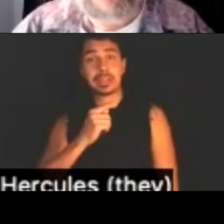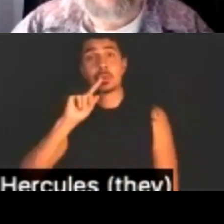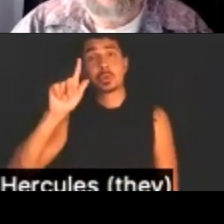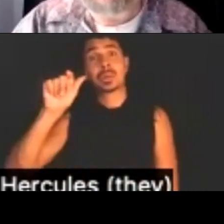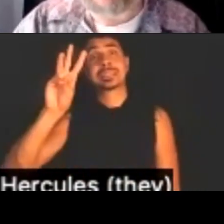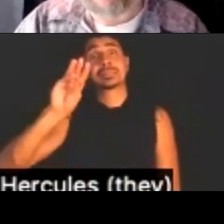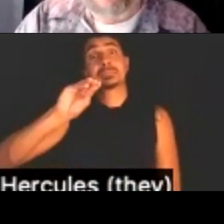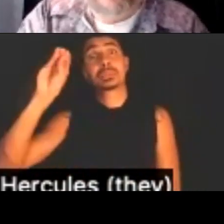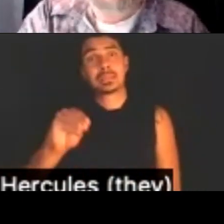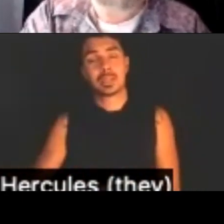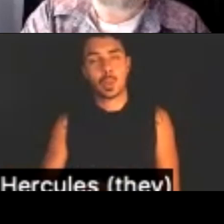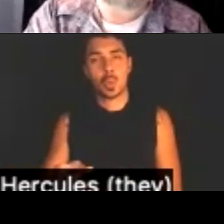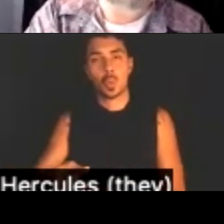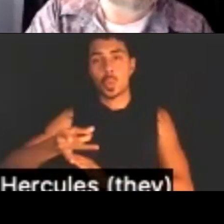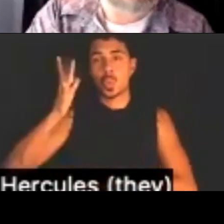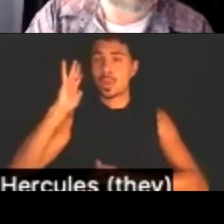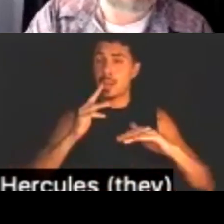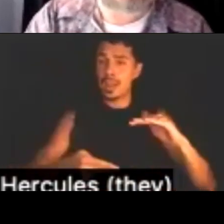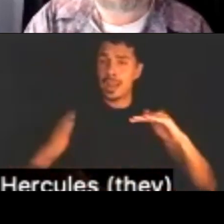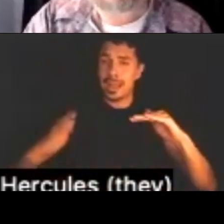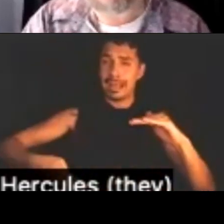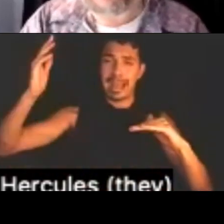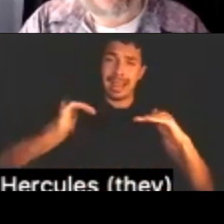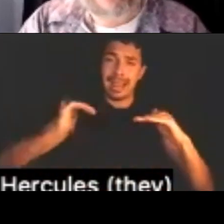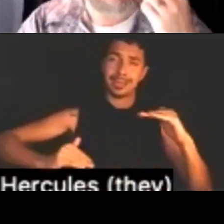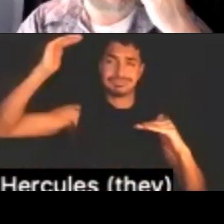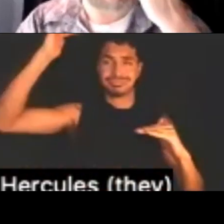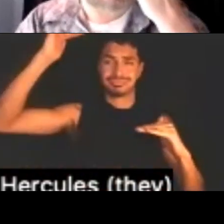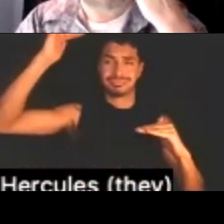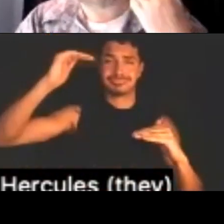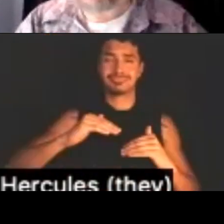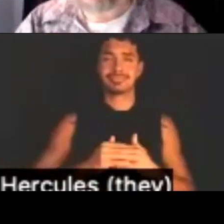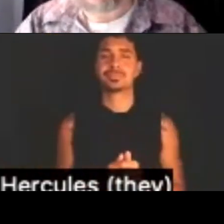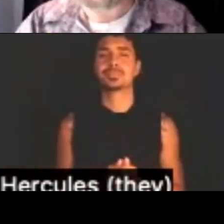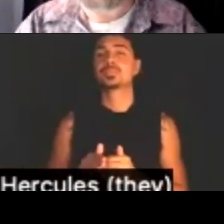We can look at other types of drugs as well. So when we look at other drugs, they could be street drugs